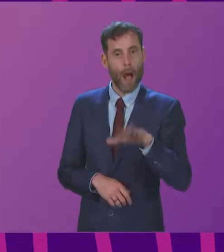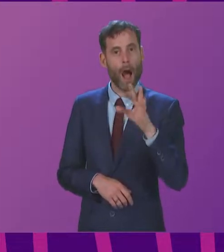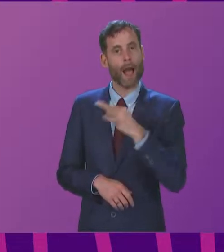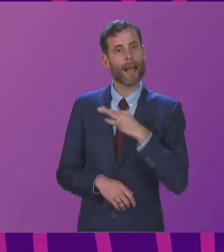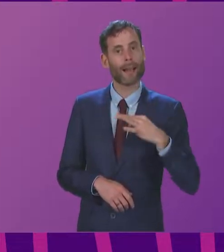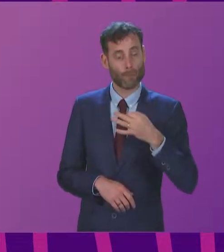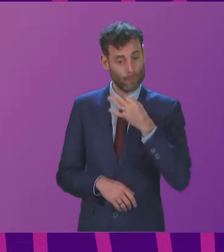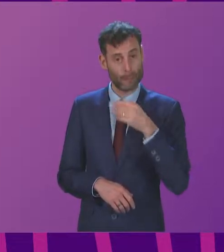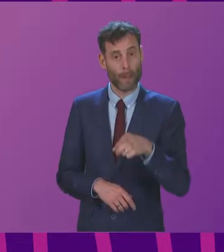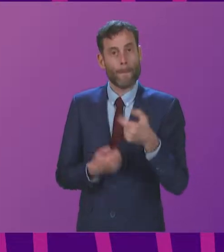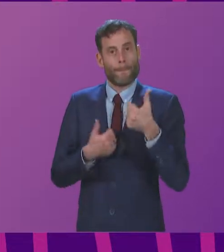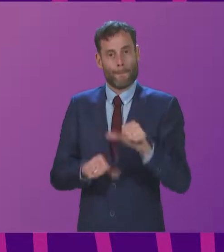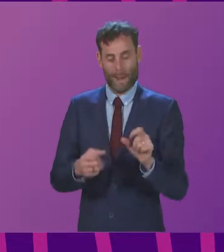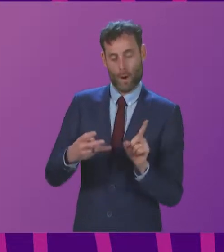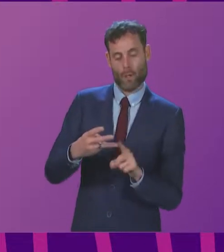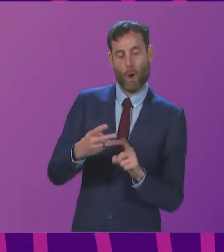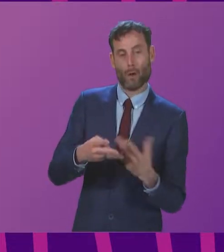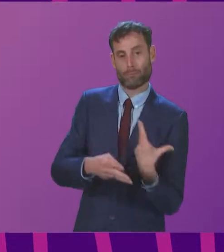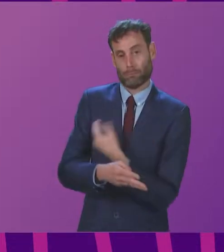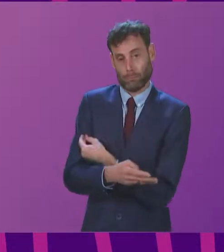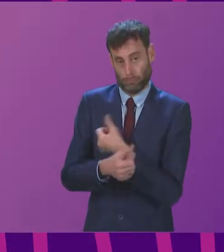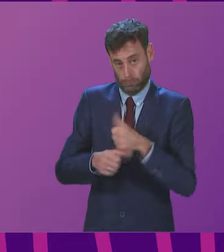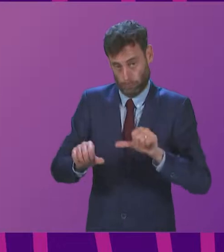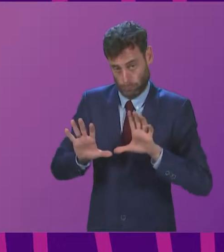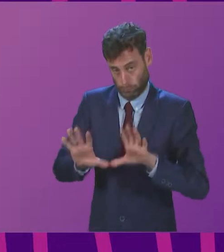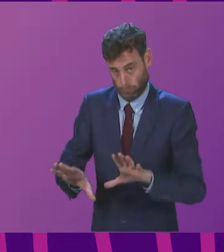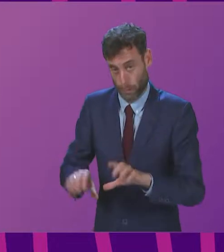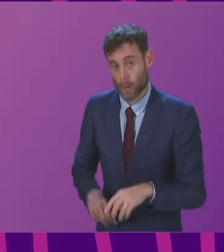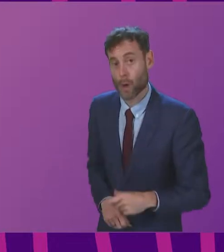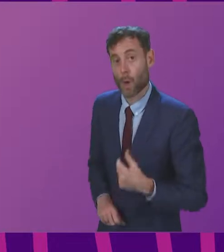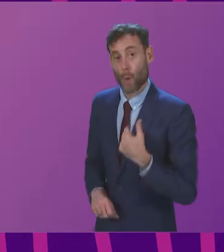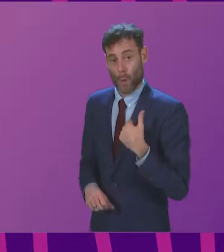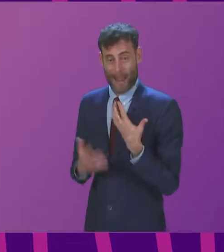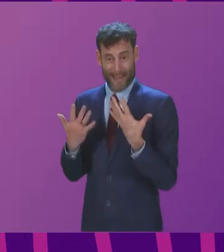protection of a booster or a third dose. As I said, we are already seeing the positive